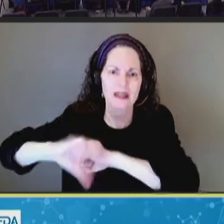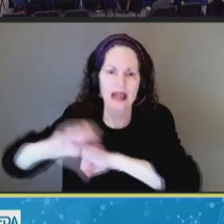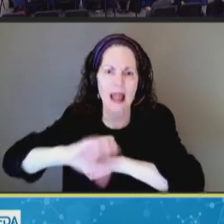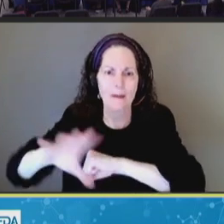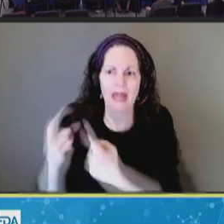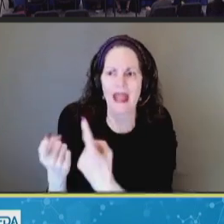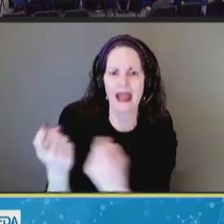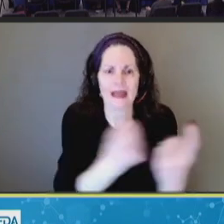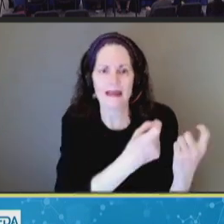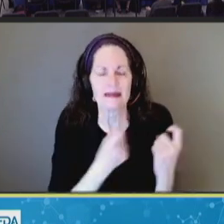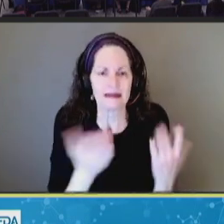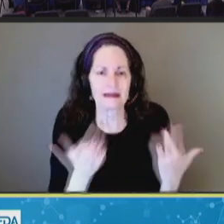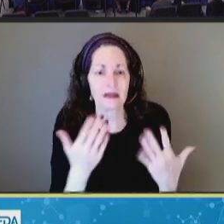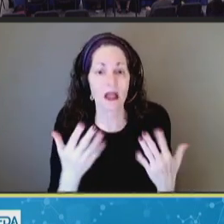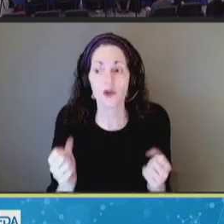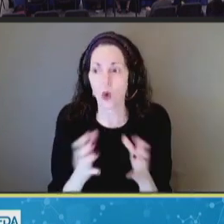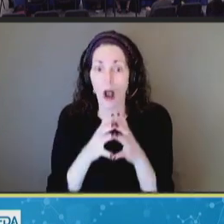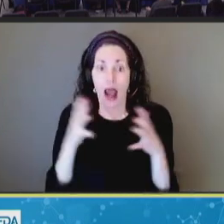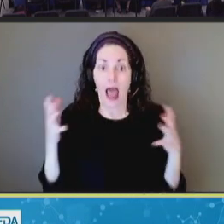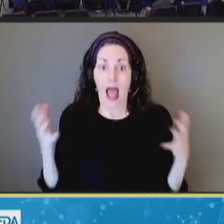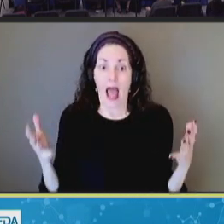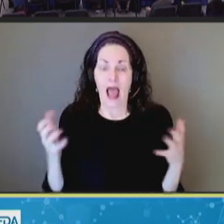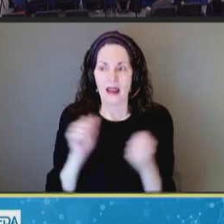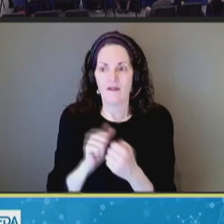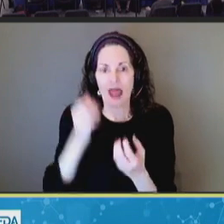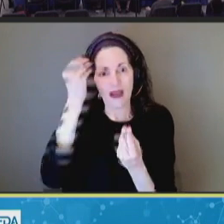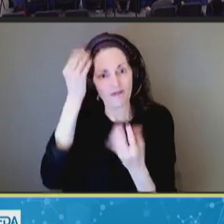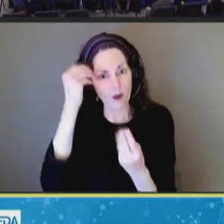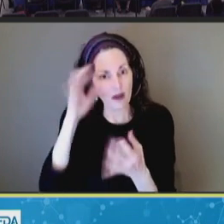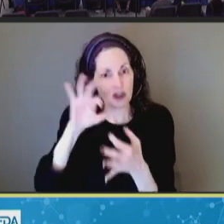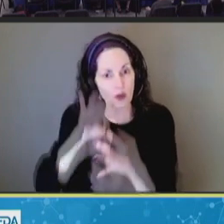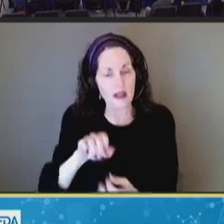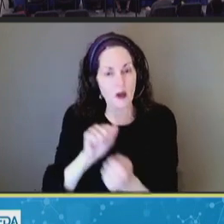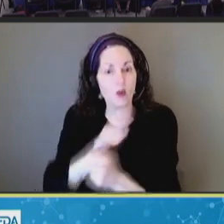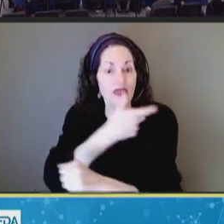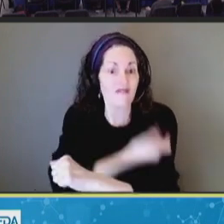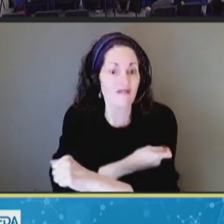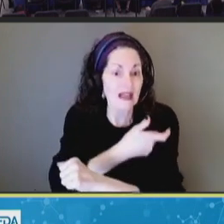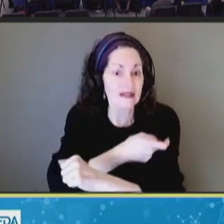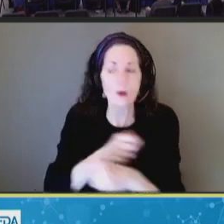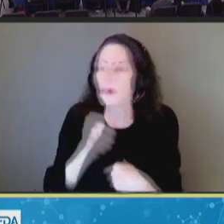exposure information or vaccine information was actually not collected in the claims databases.